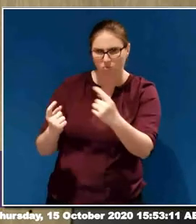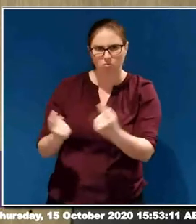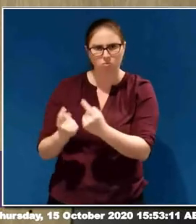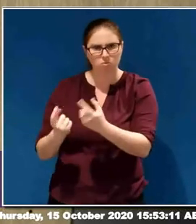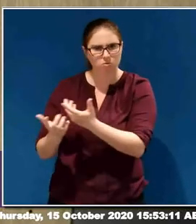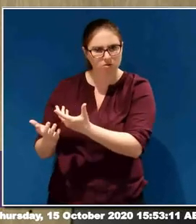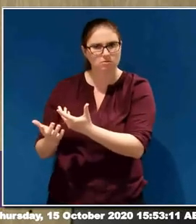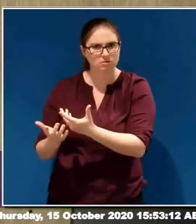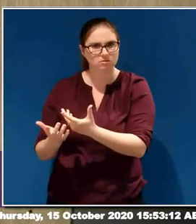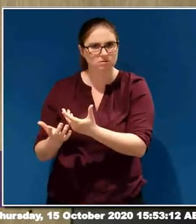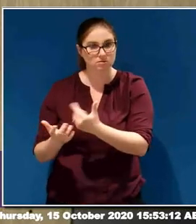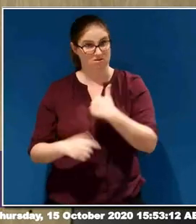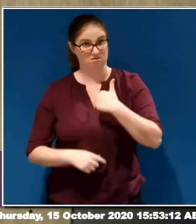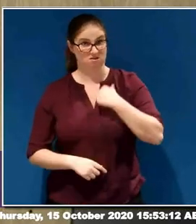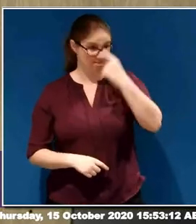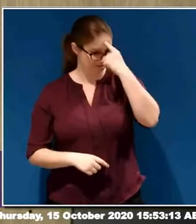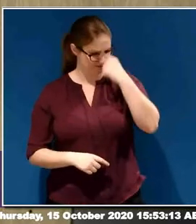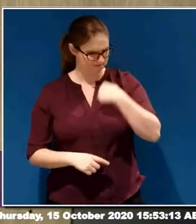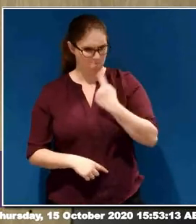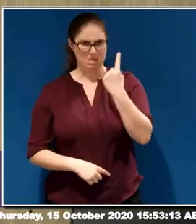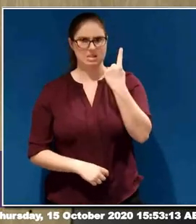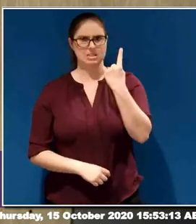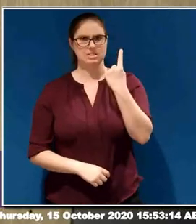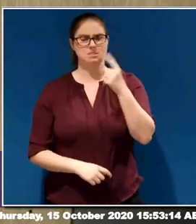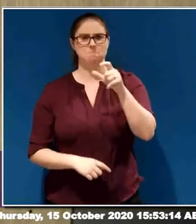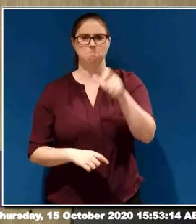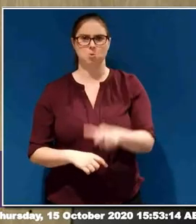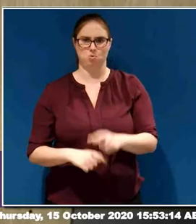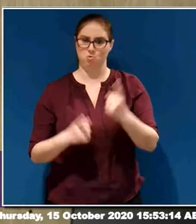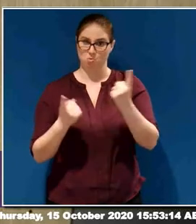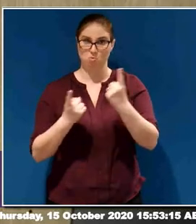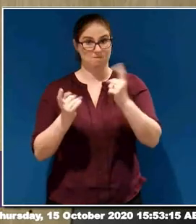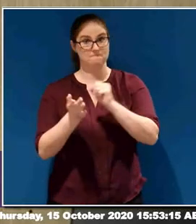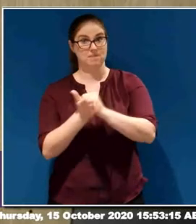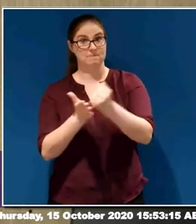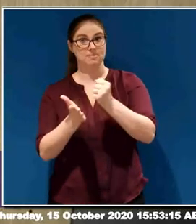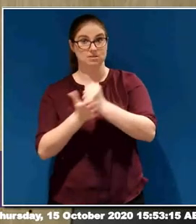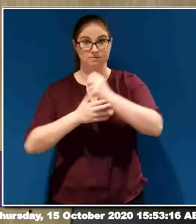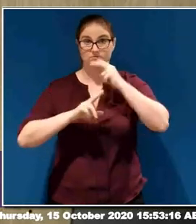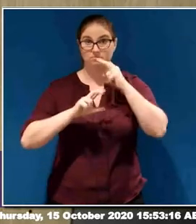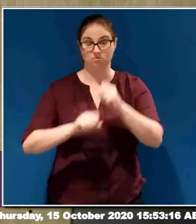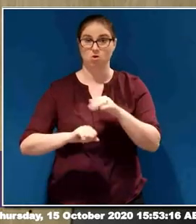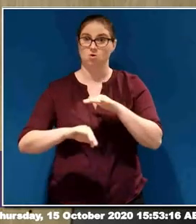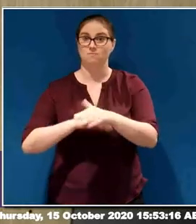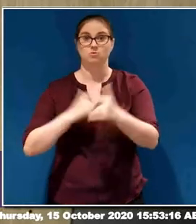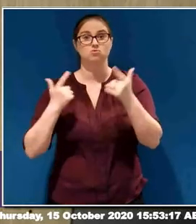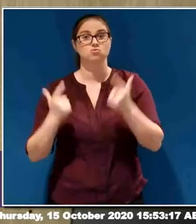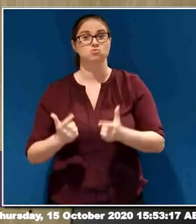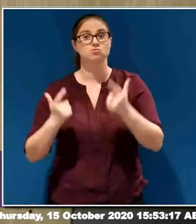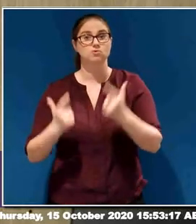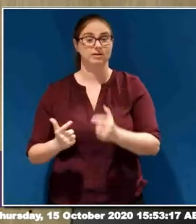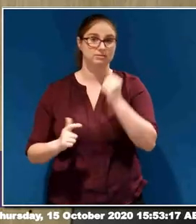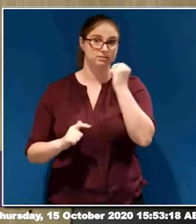over-representation of Indigenous kids in special schools and support classes.